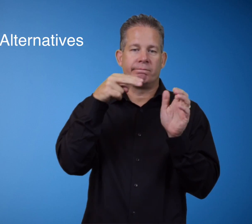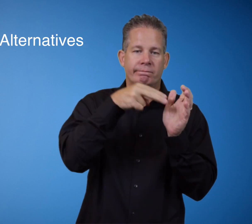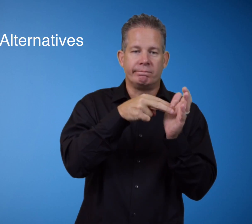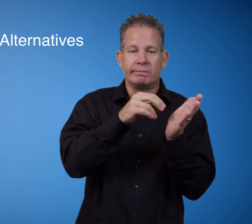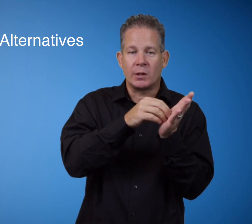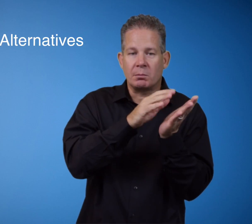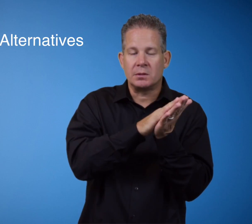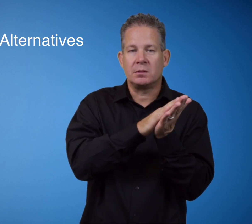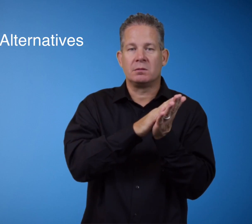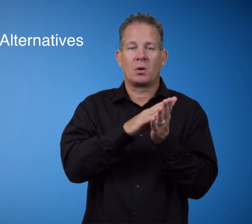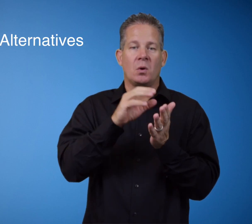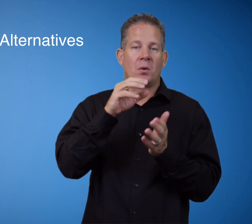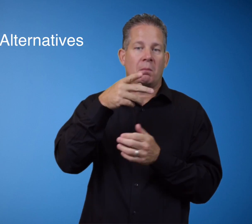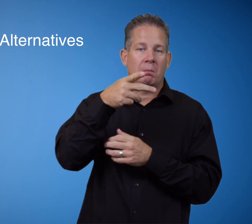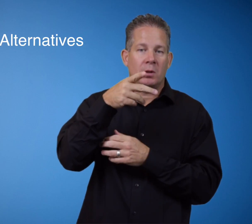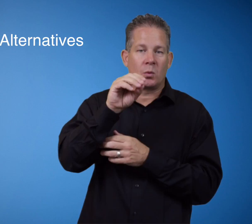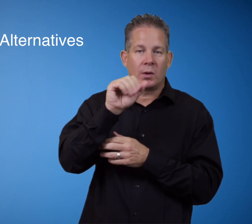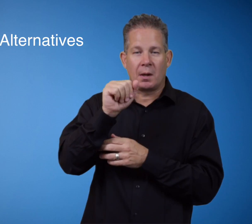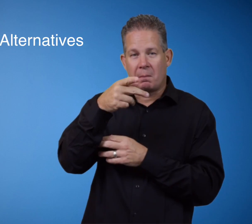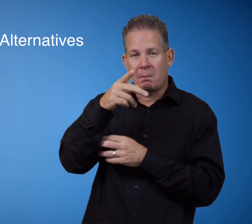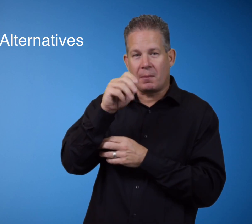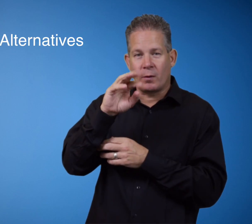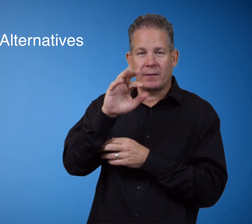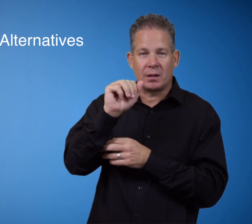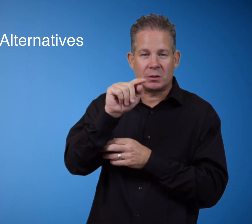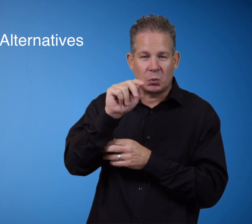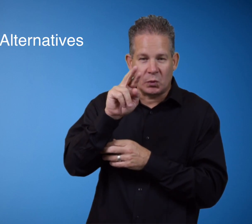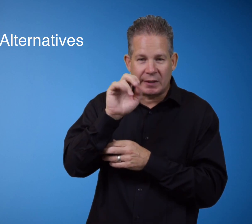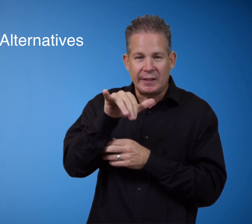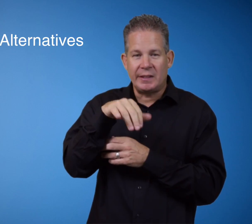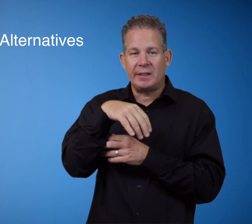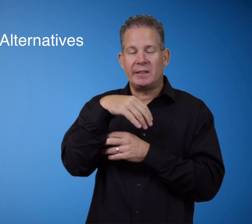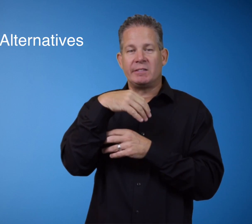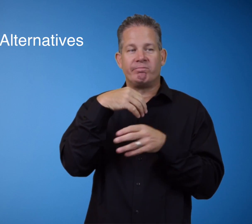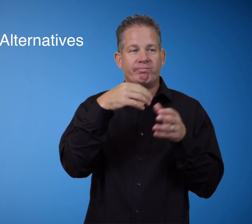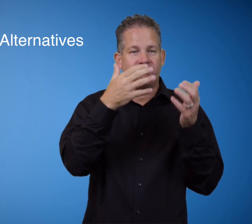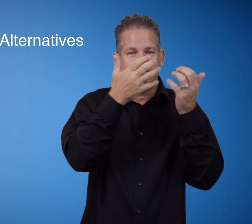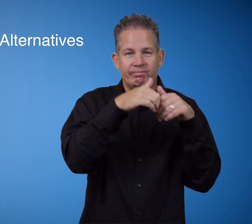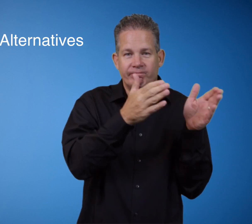So alternatives can be documentation or a power of attorney in order